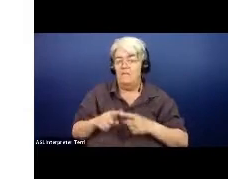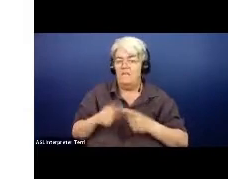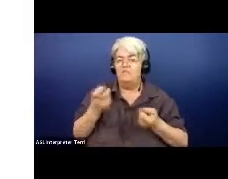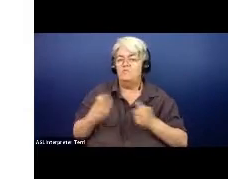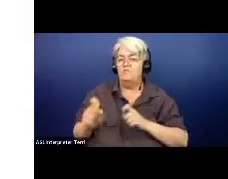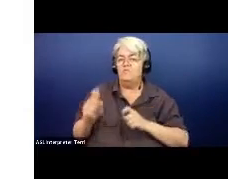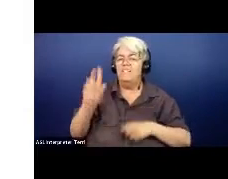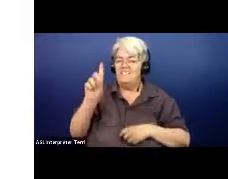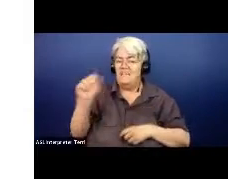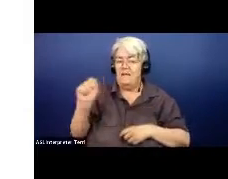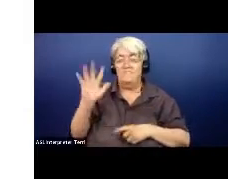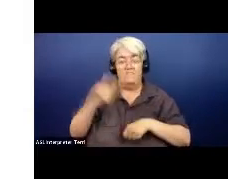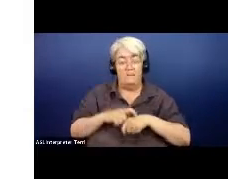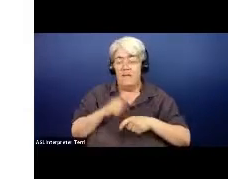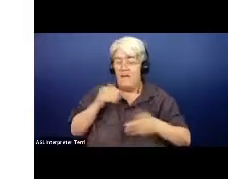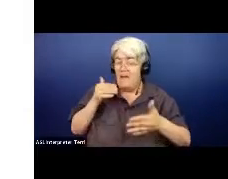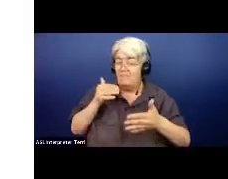times. Every time they got a new